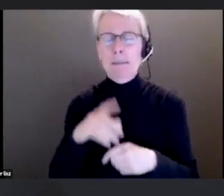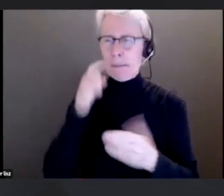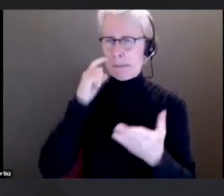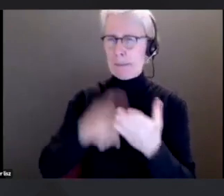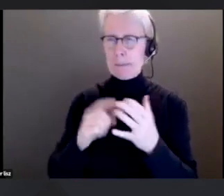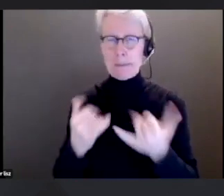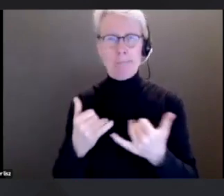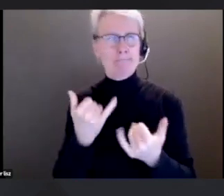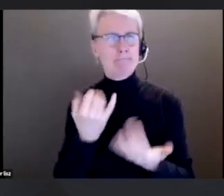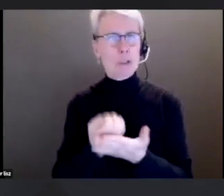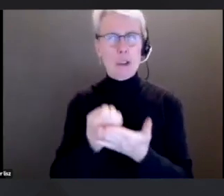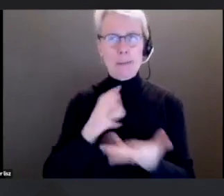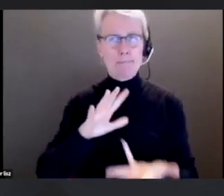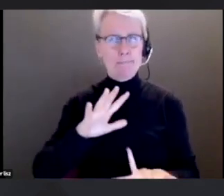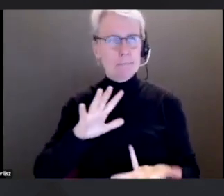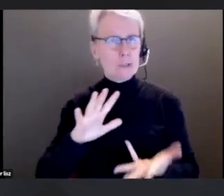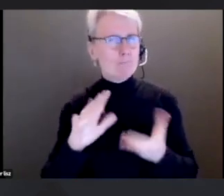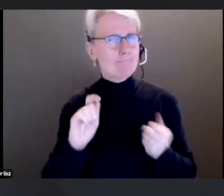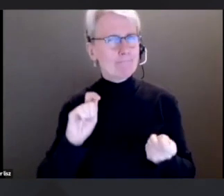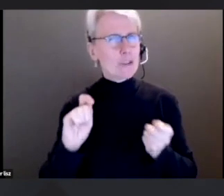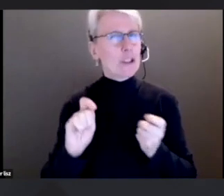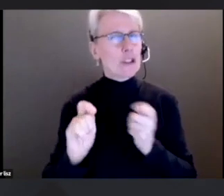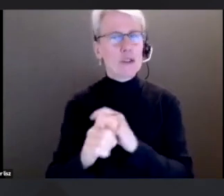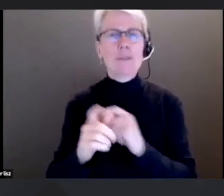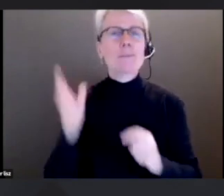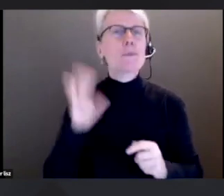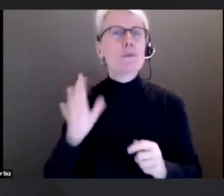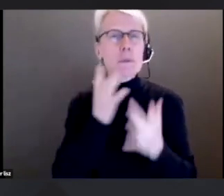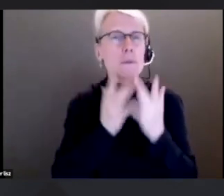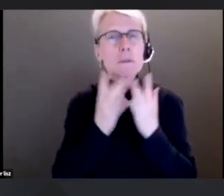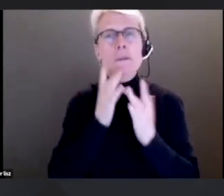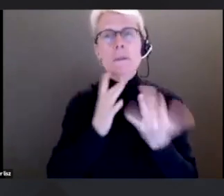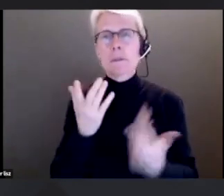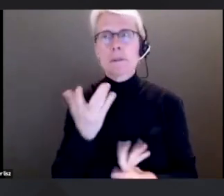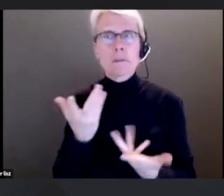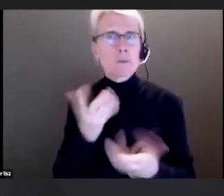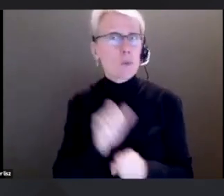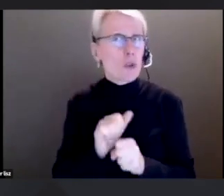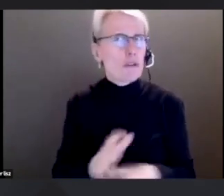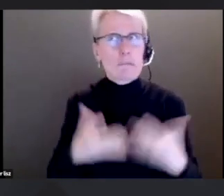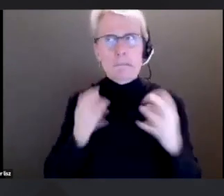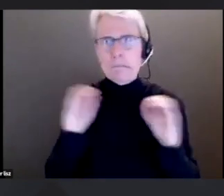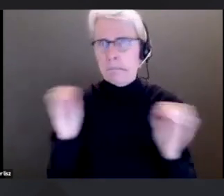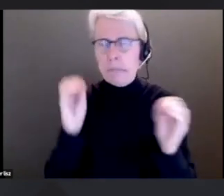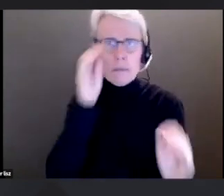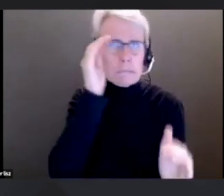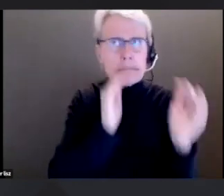There is this need that perhaps didn't exist to fill positions. So I feel like we are in the perfect time